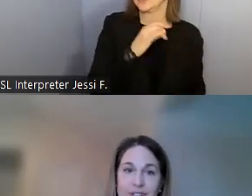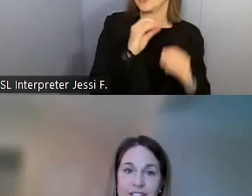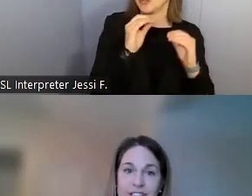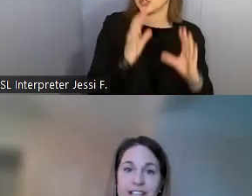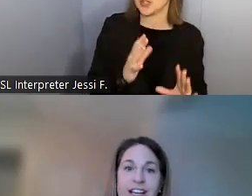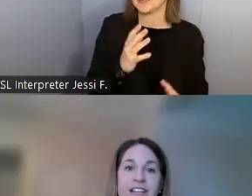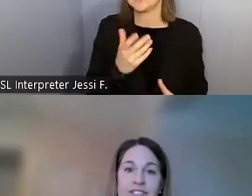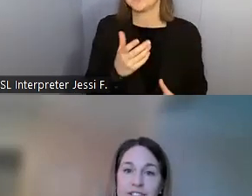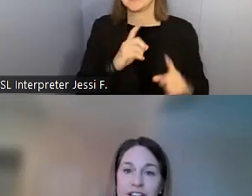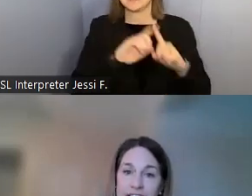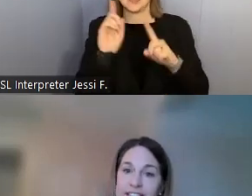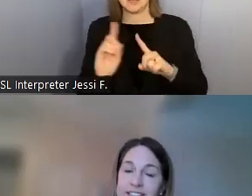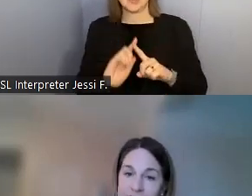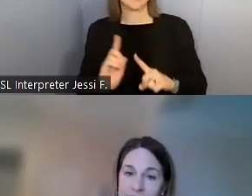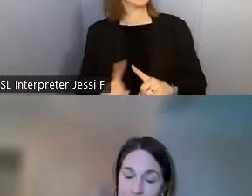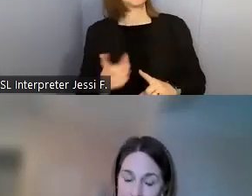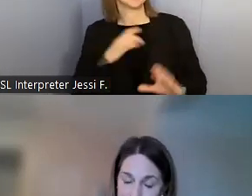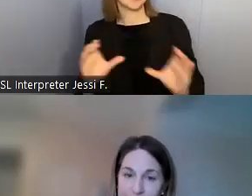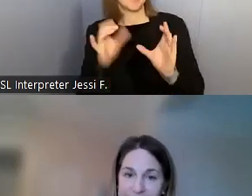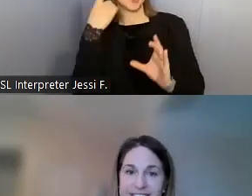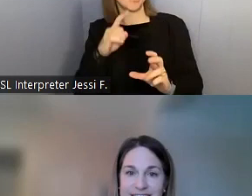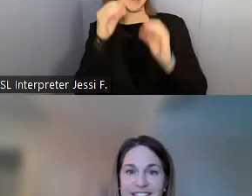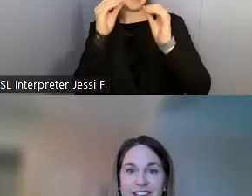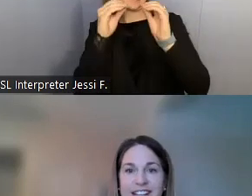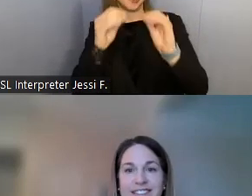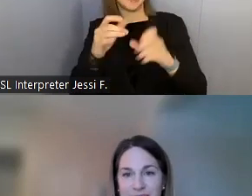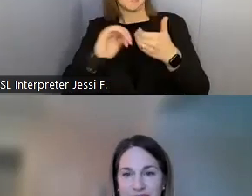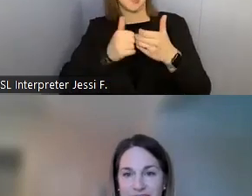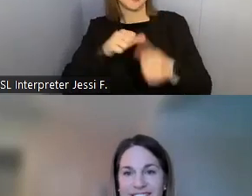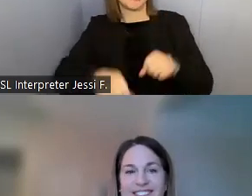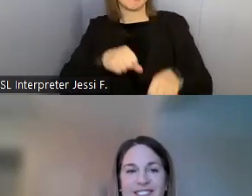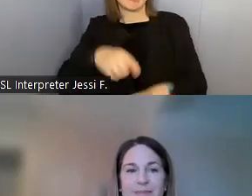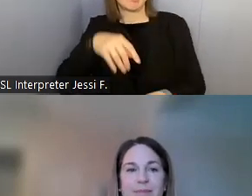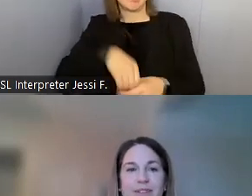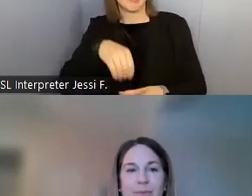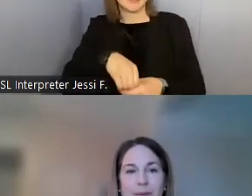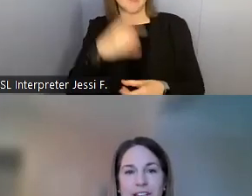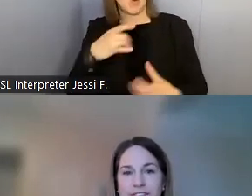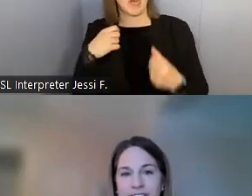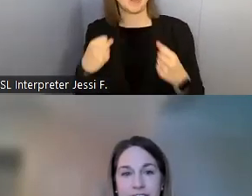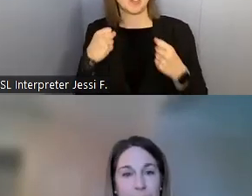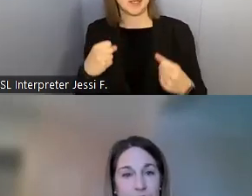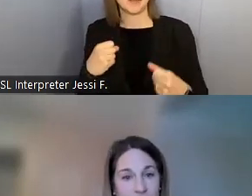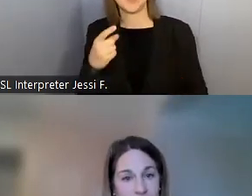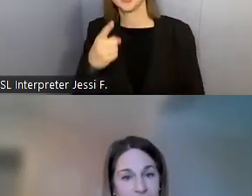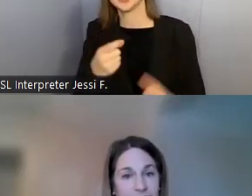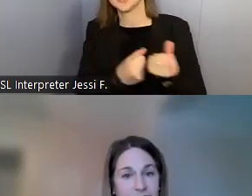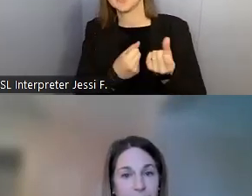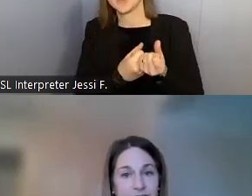instructor, and a certified TRX instructor. She's a member of the Women in Fitness Association and Indoor